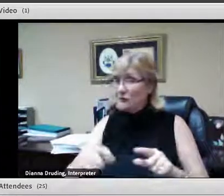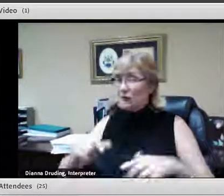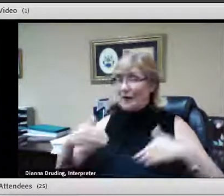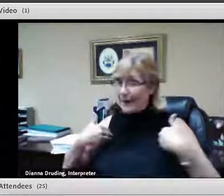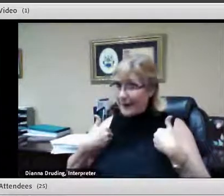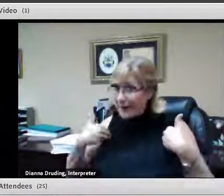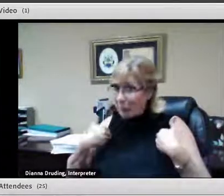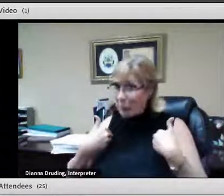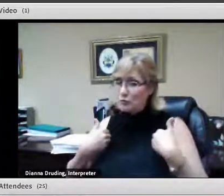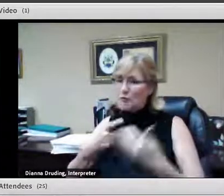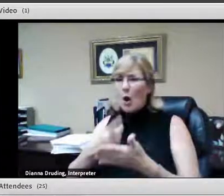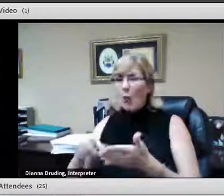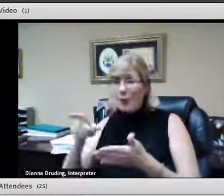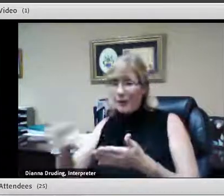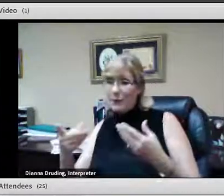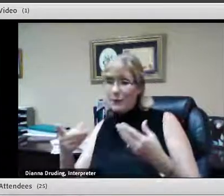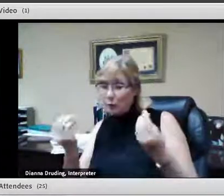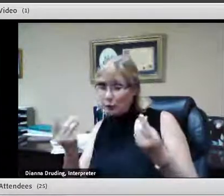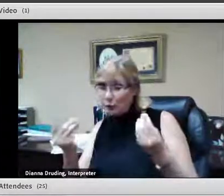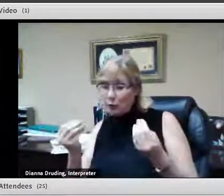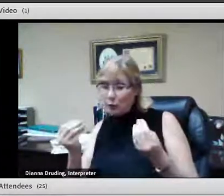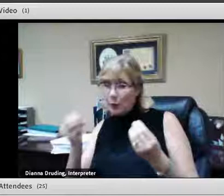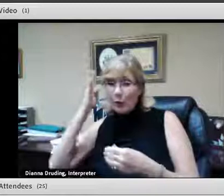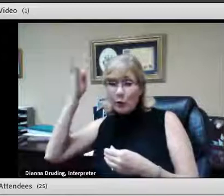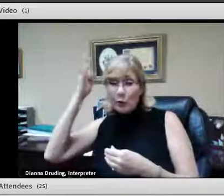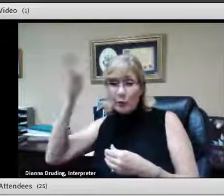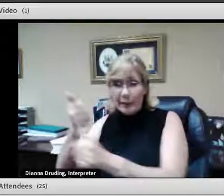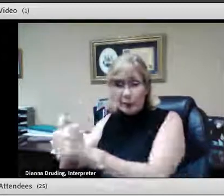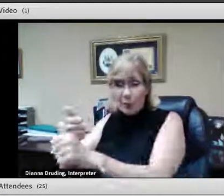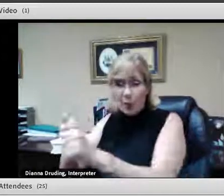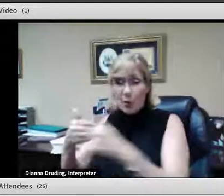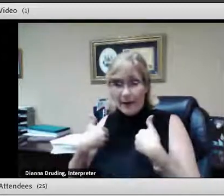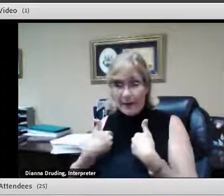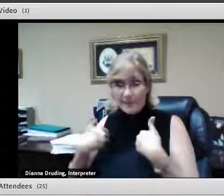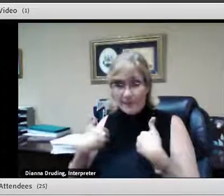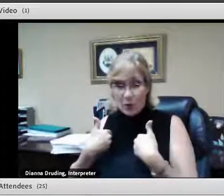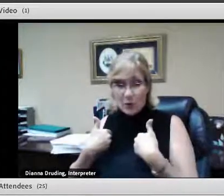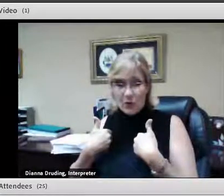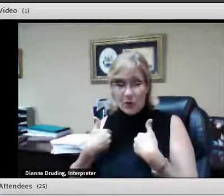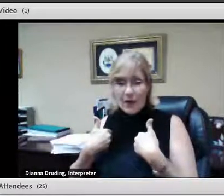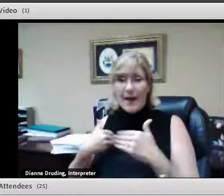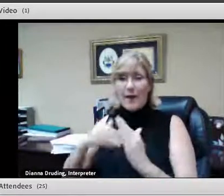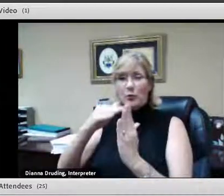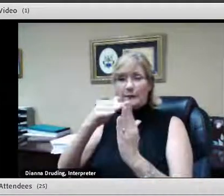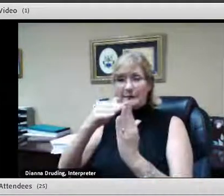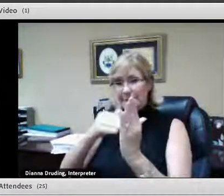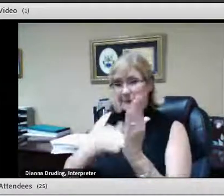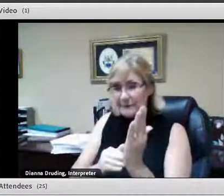So, what they would do is they would create their own animal, and they would list out all the adaptations